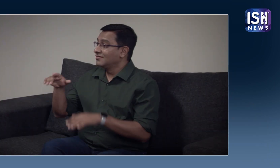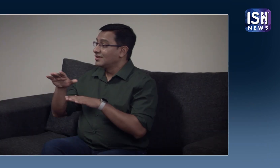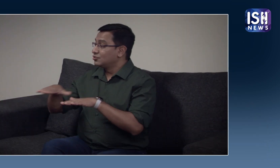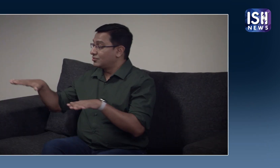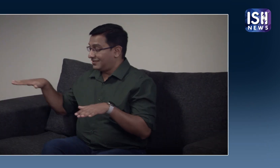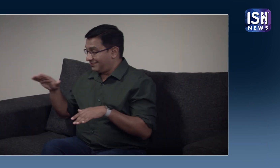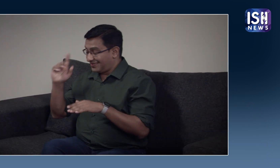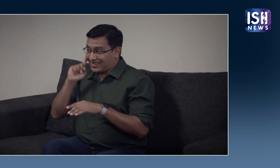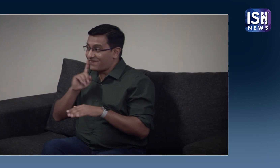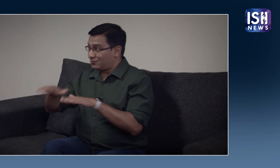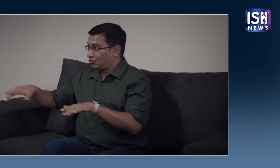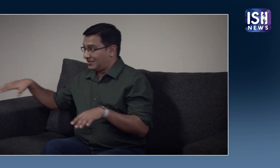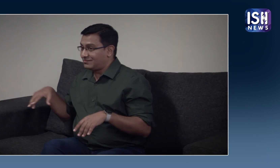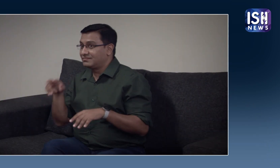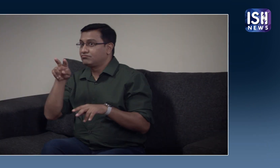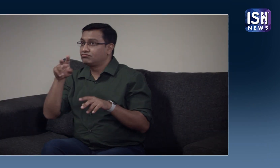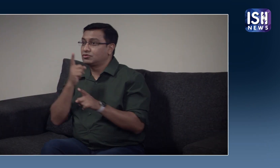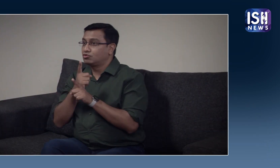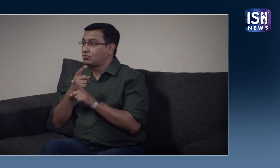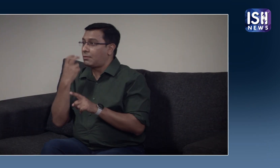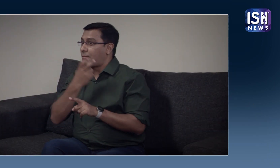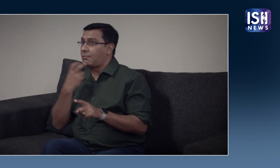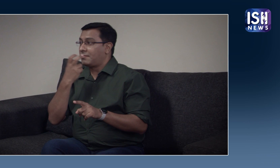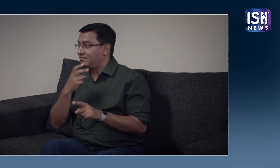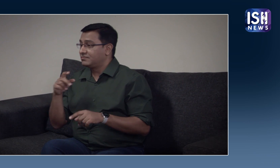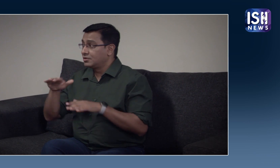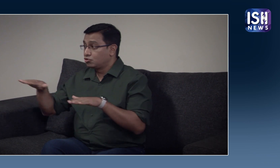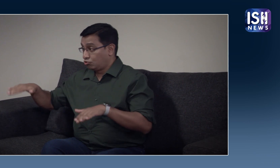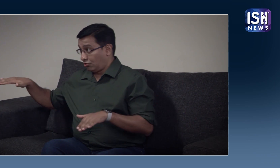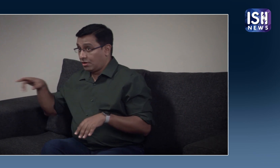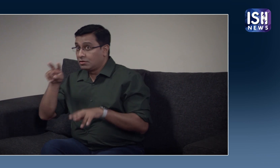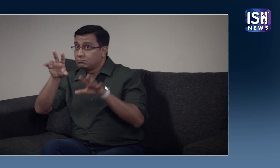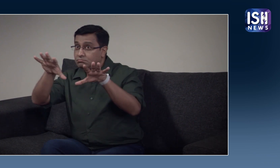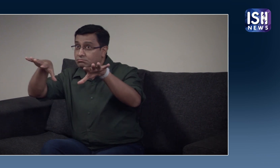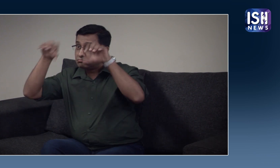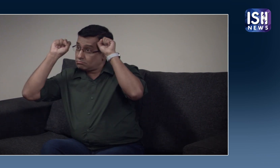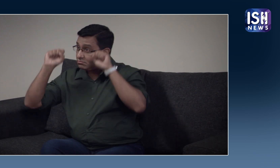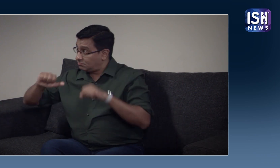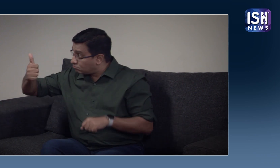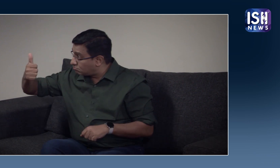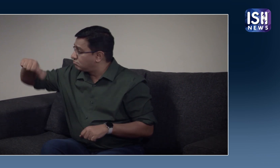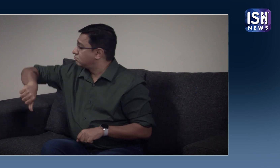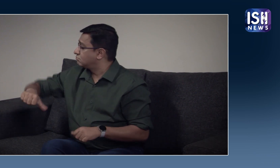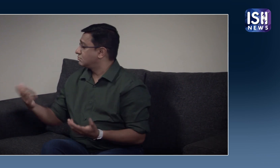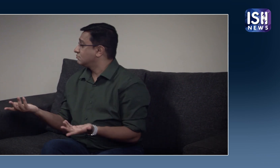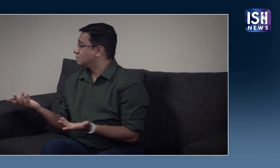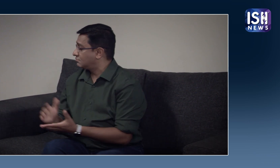I wish to know whether these Deaf students are able to understand teacher's lip-reading?